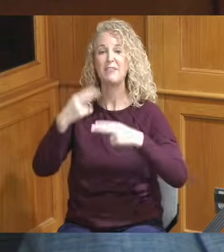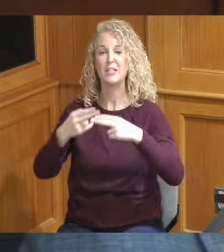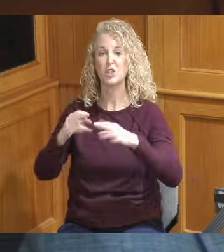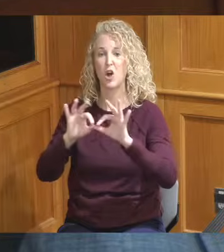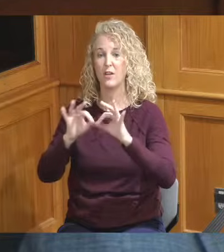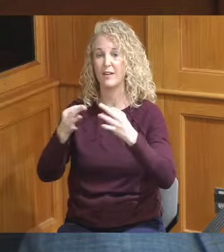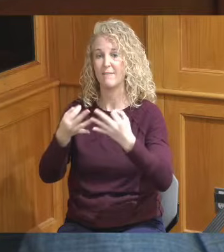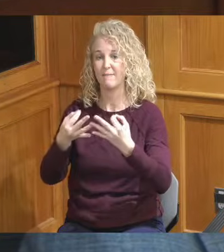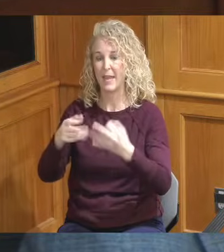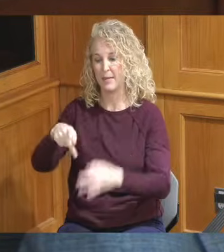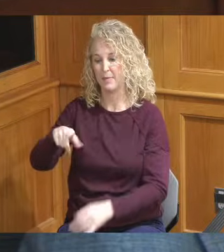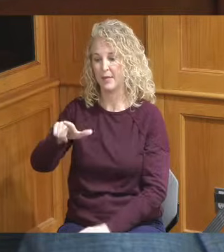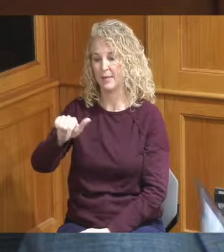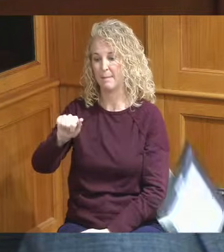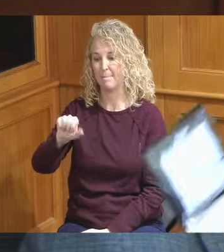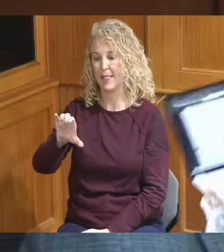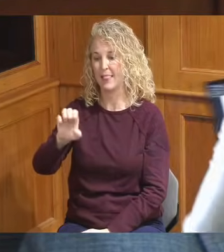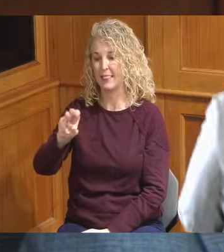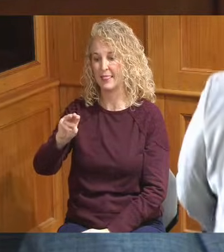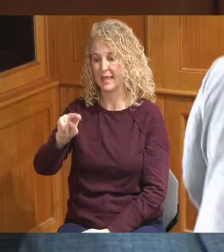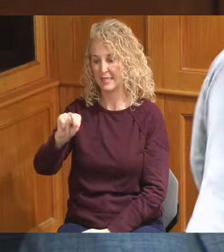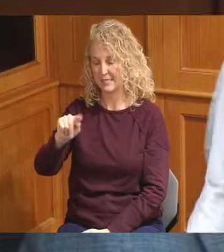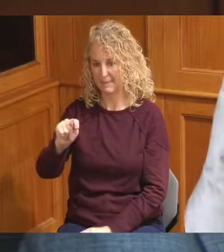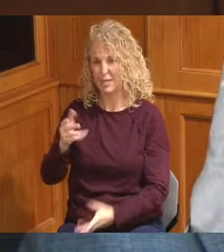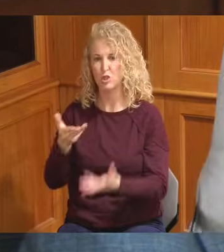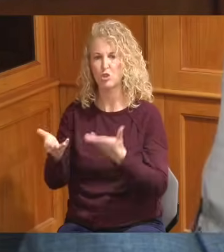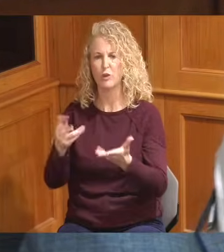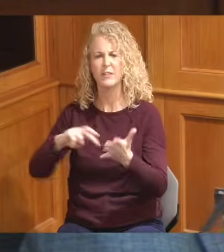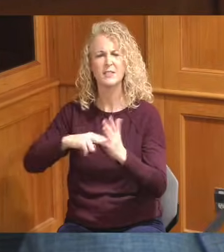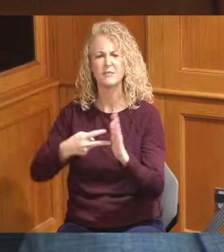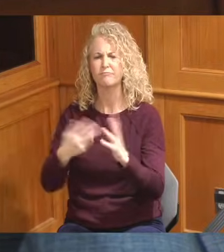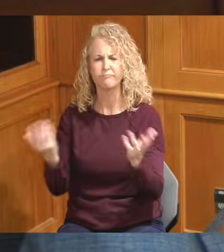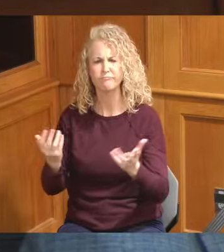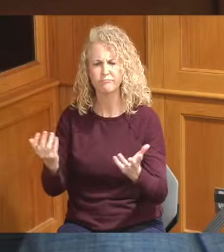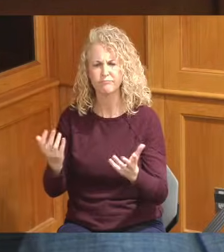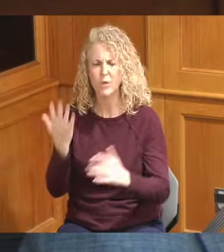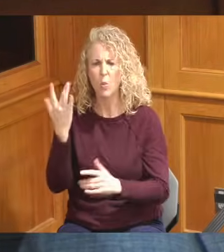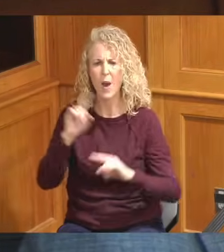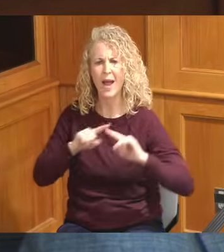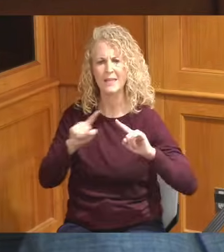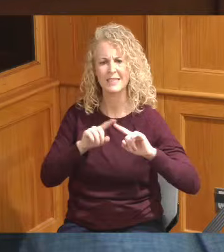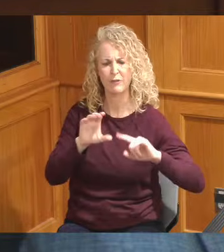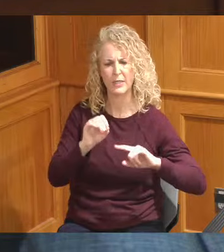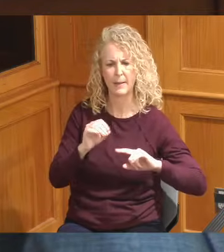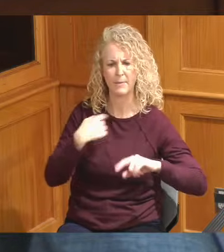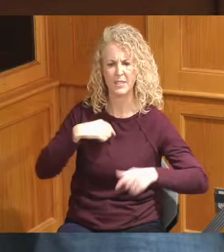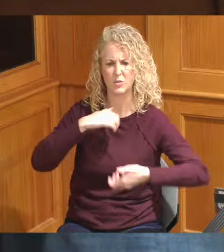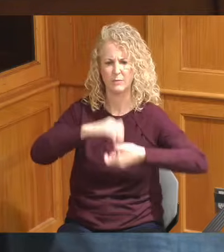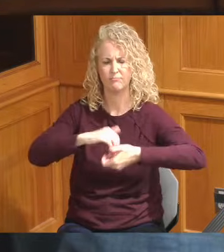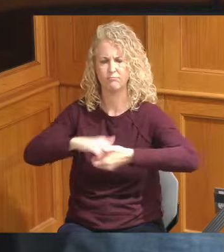services and why is it so important that we engage these different providers for this service. John